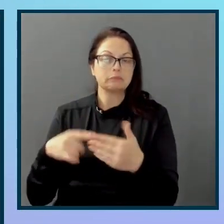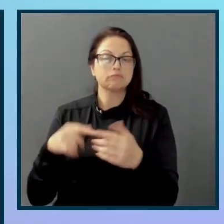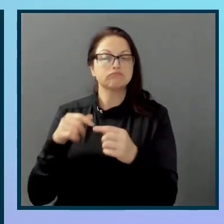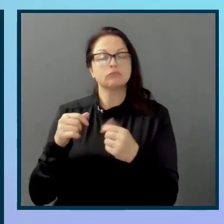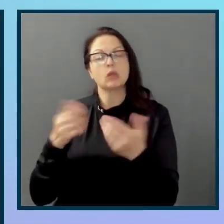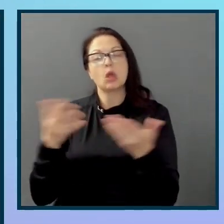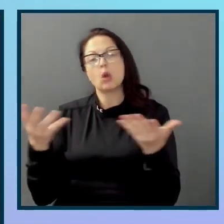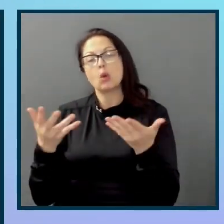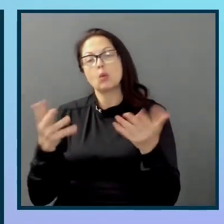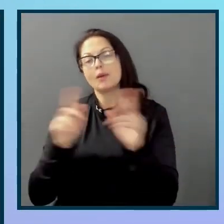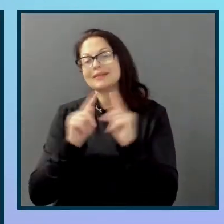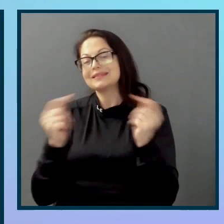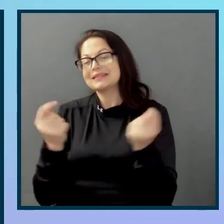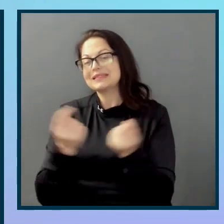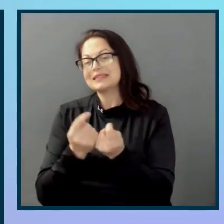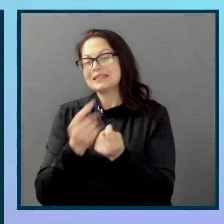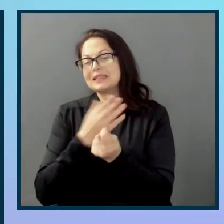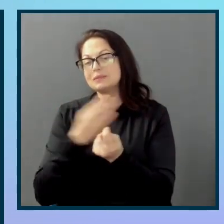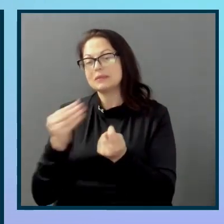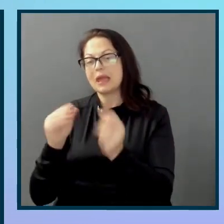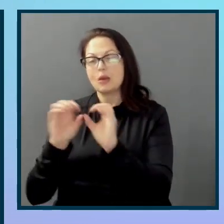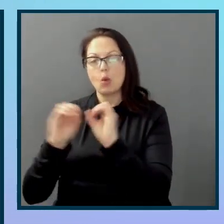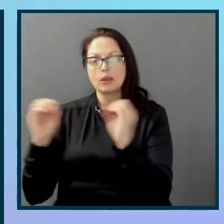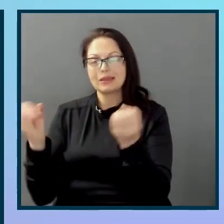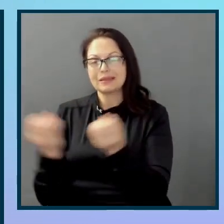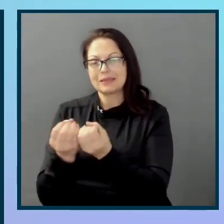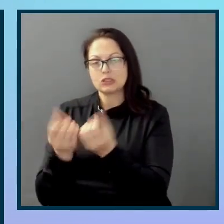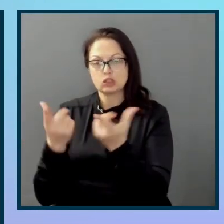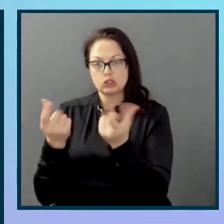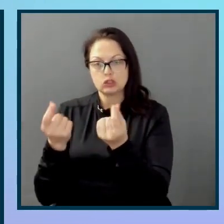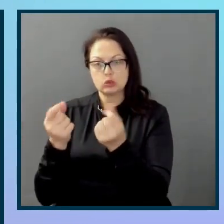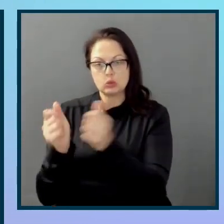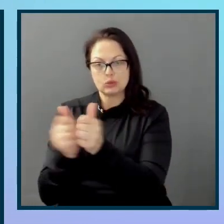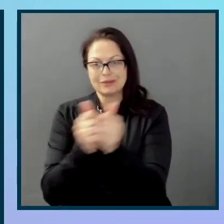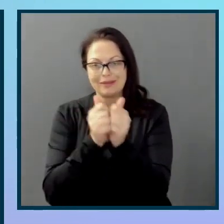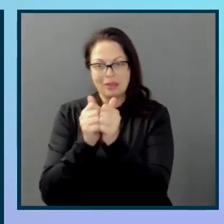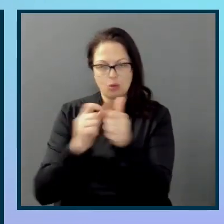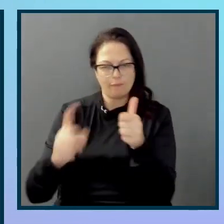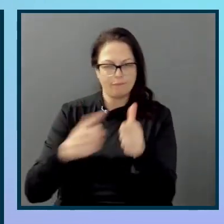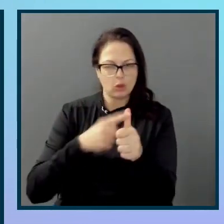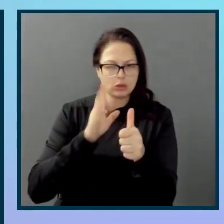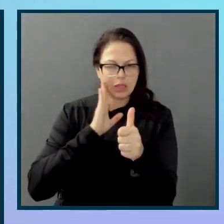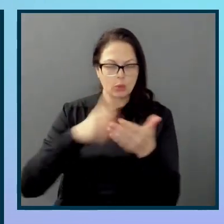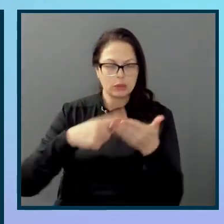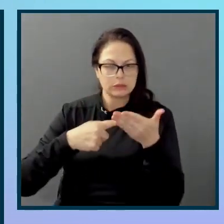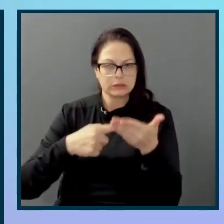and what the organization can do. So let me address the teams and then Katie can maybe address